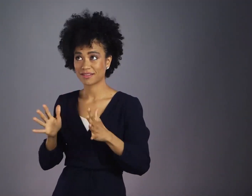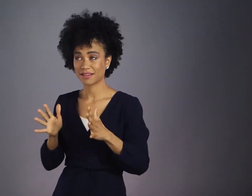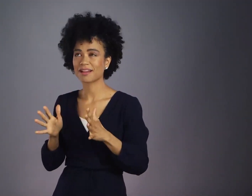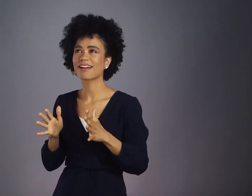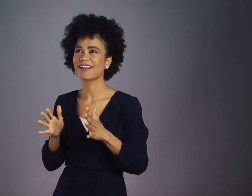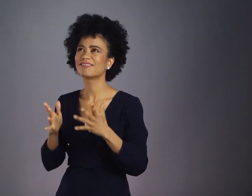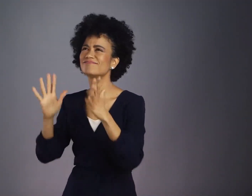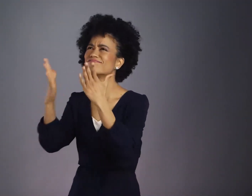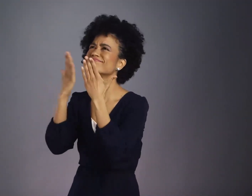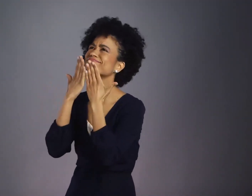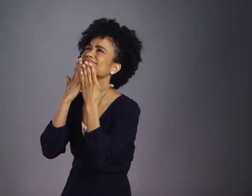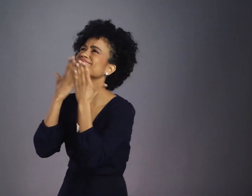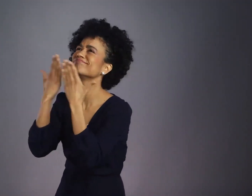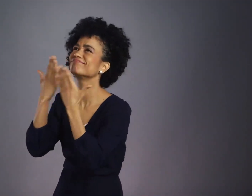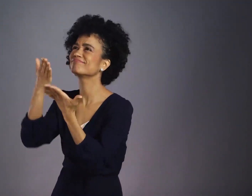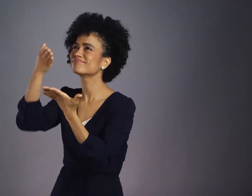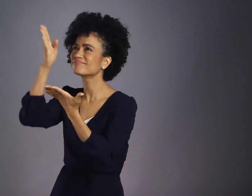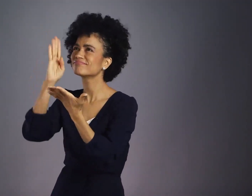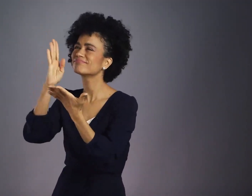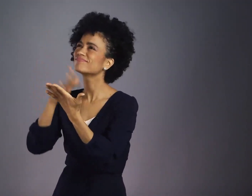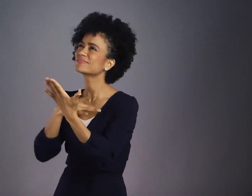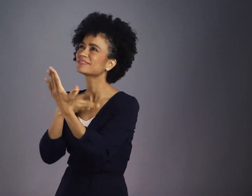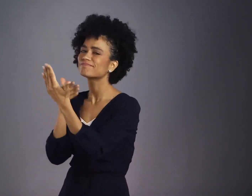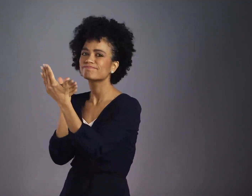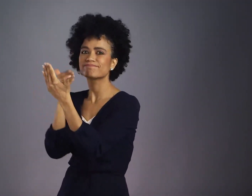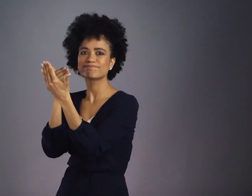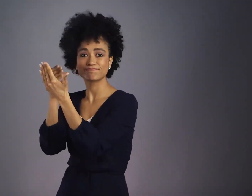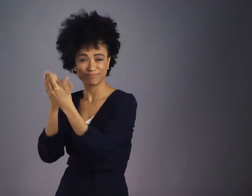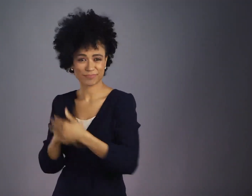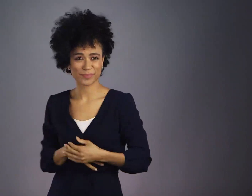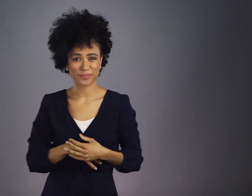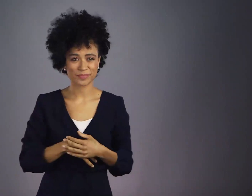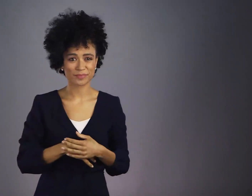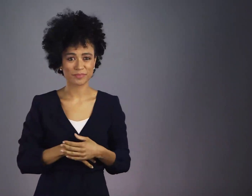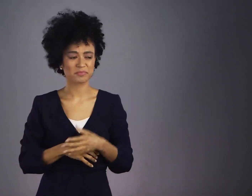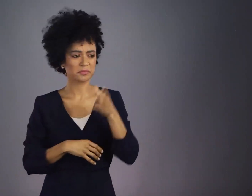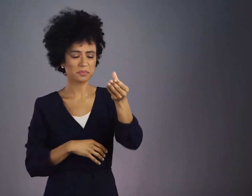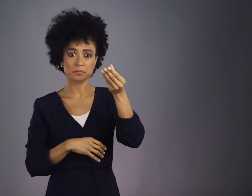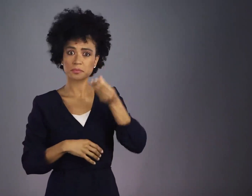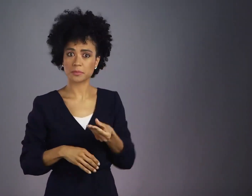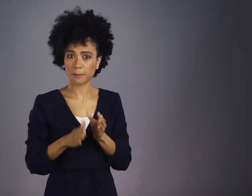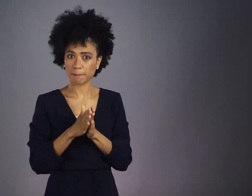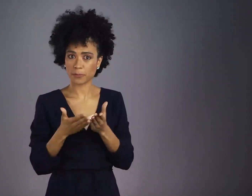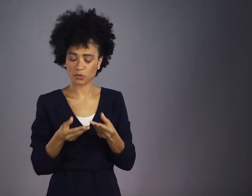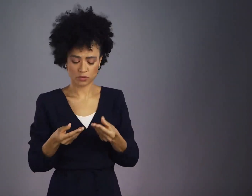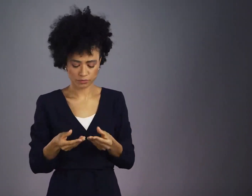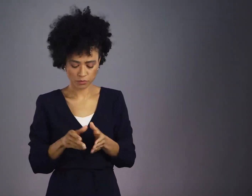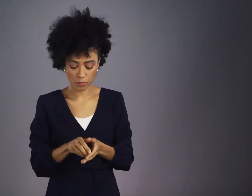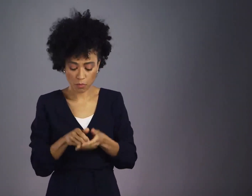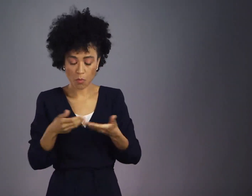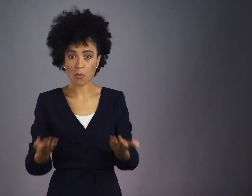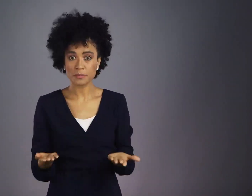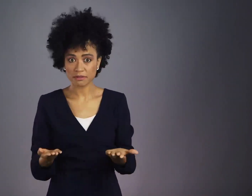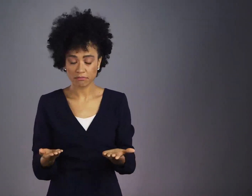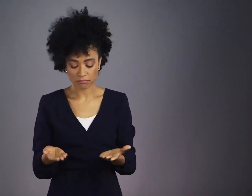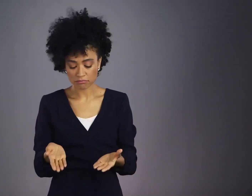We thank God from the bottom of our heart that we know Him better. Taking this book down from our shelf